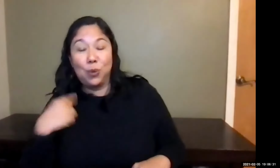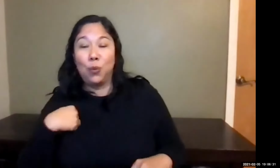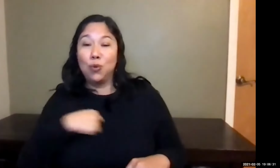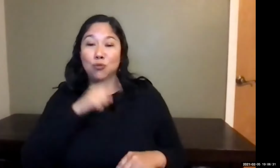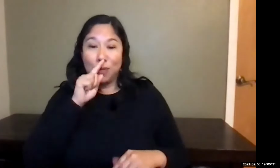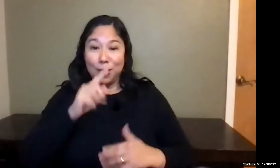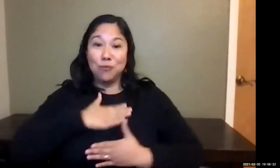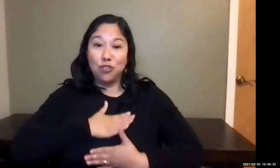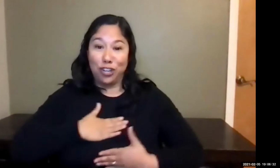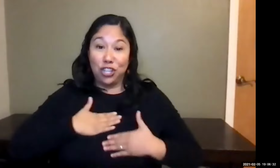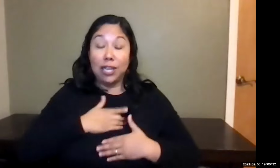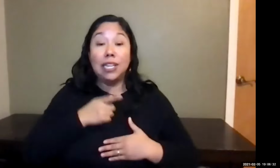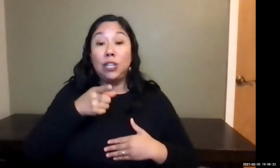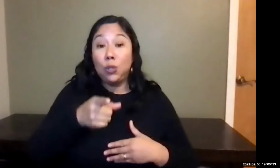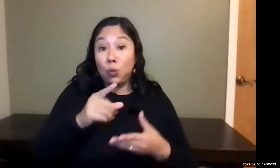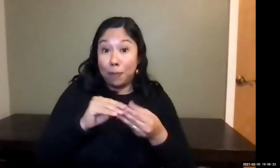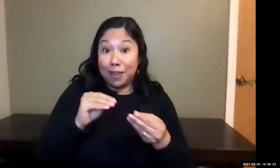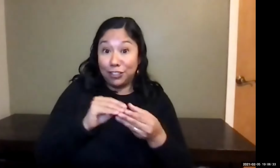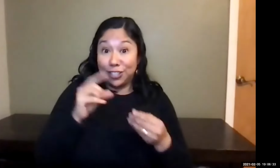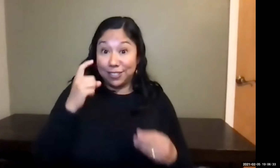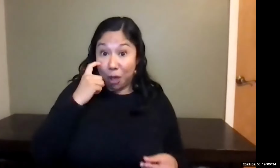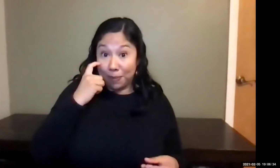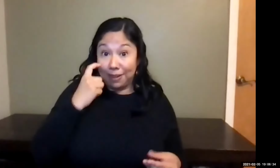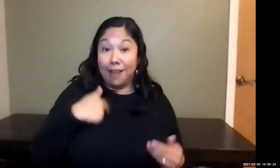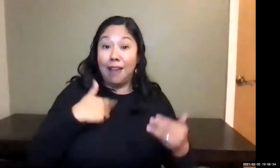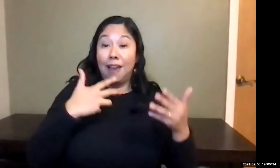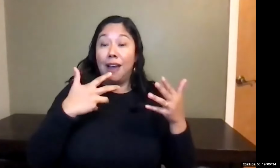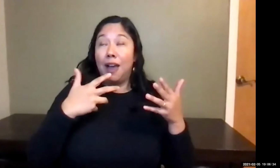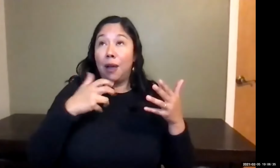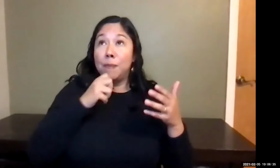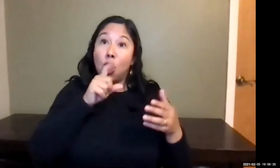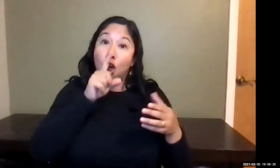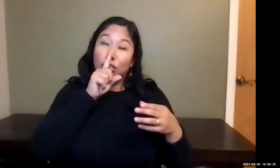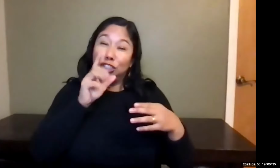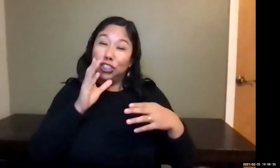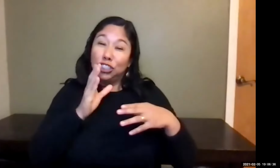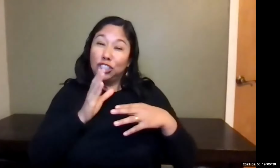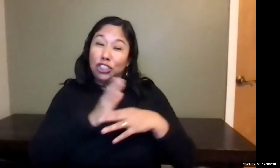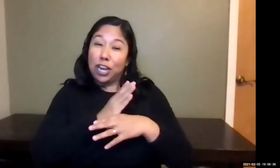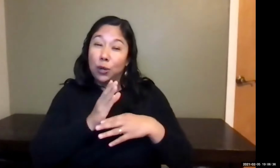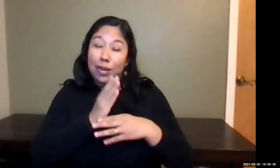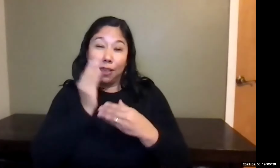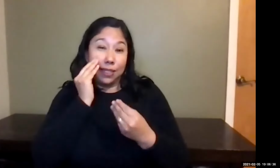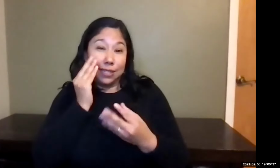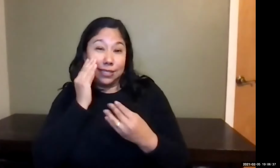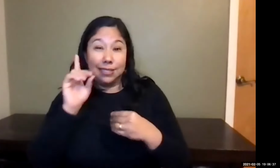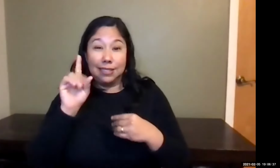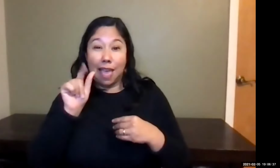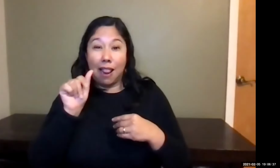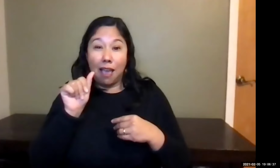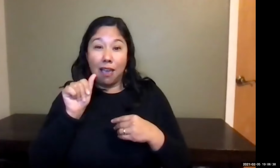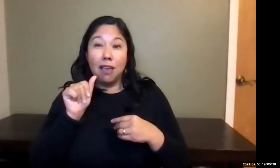And since you mentioned it, Dominic, I’m not sharing the data in terms of how many